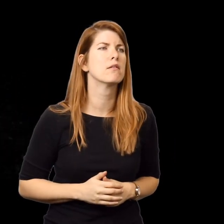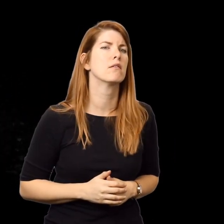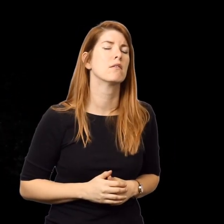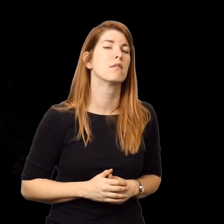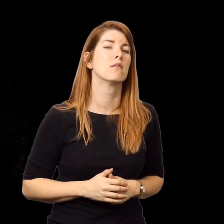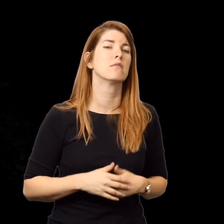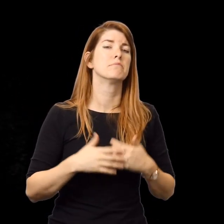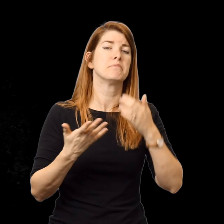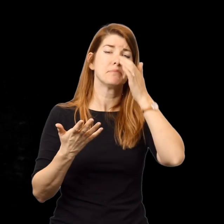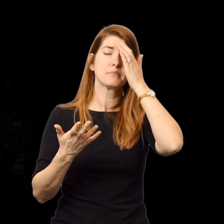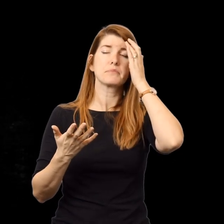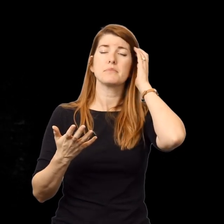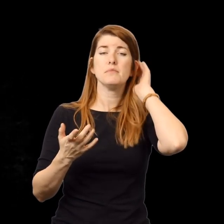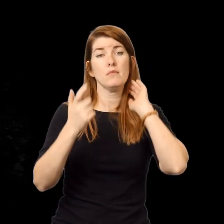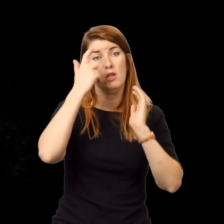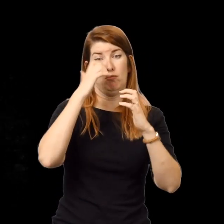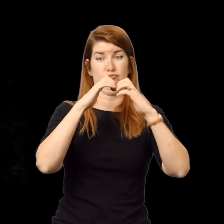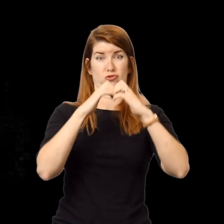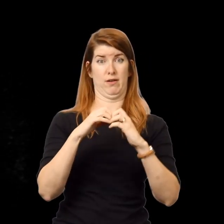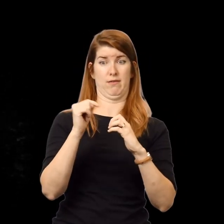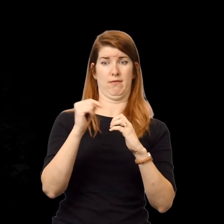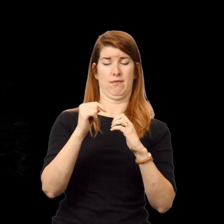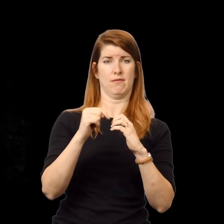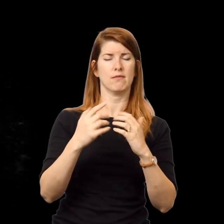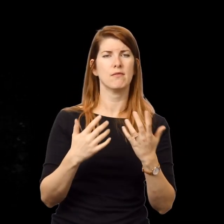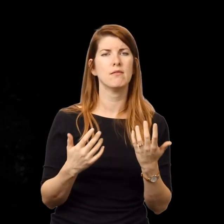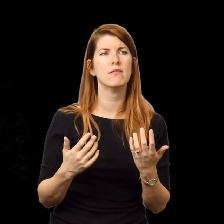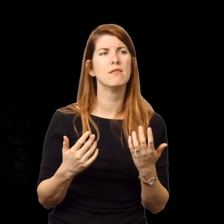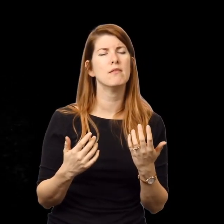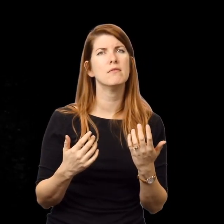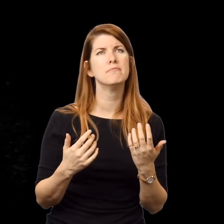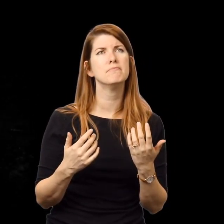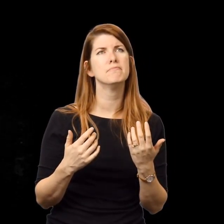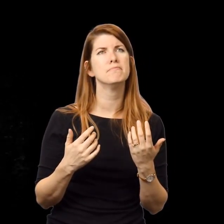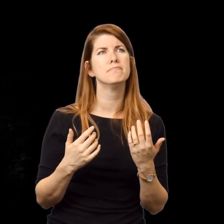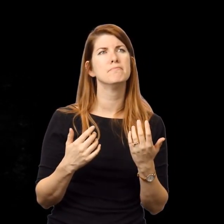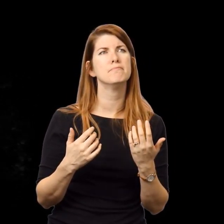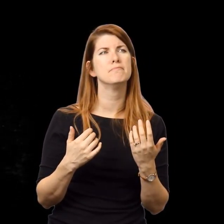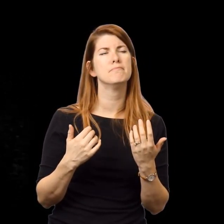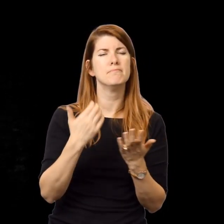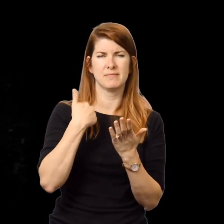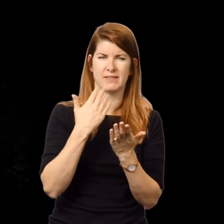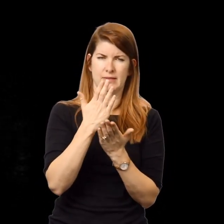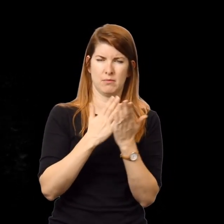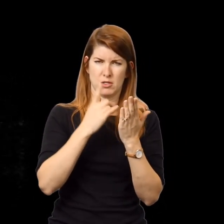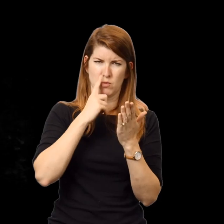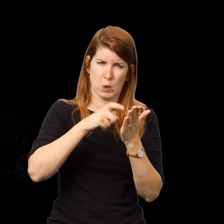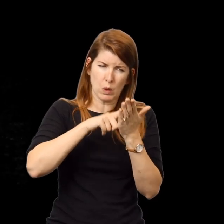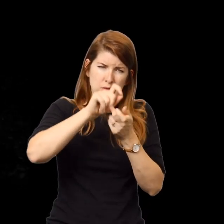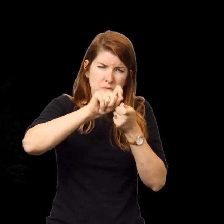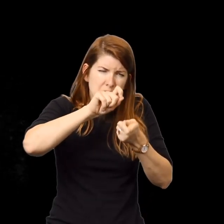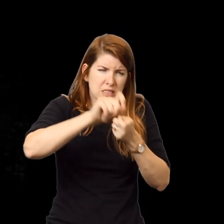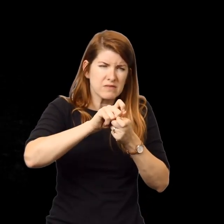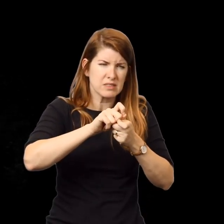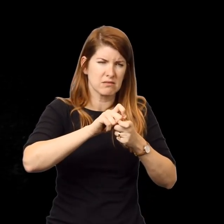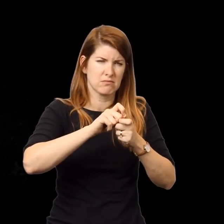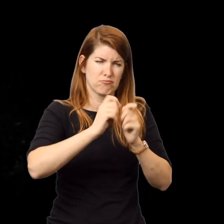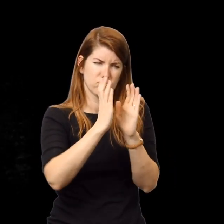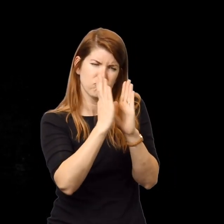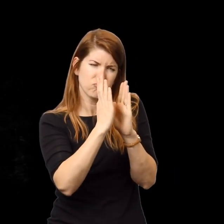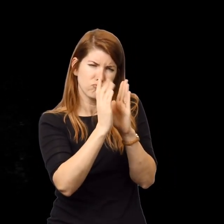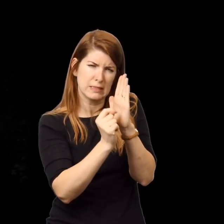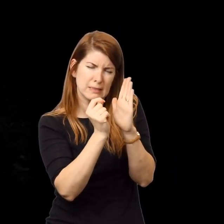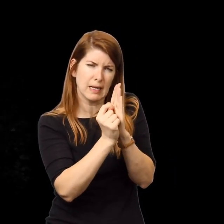The brain has areas that either half to be stimulated at a critical period of time.